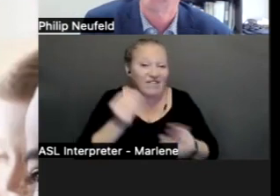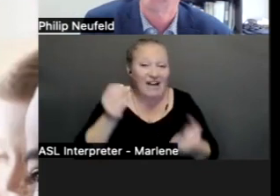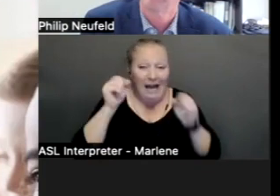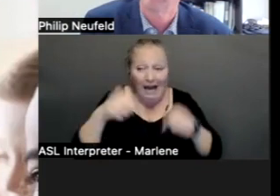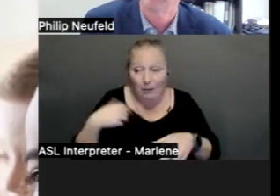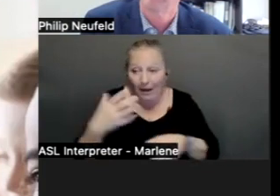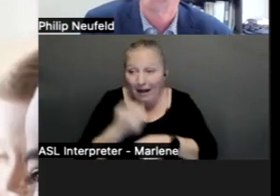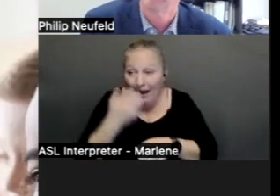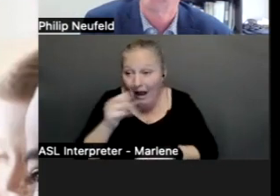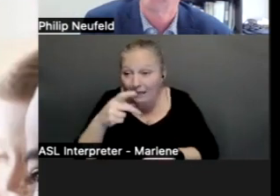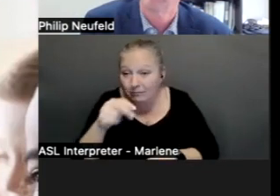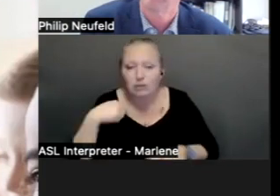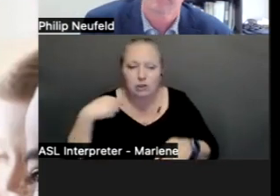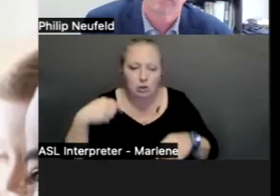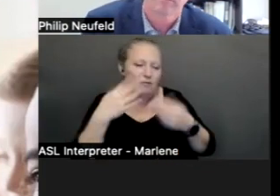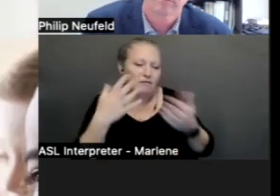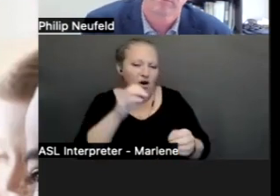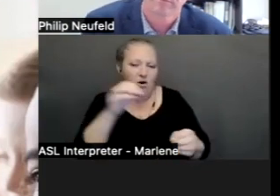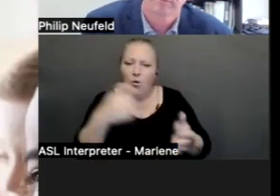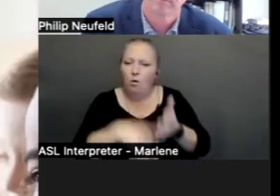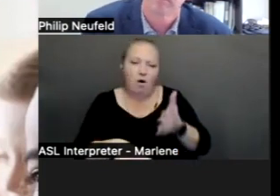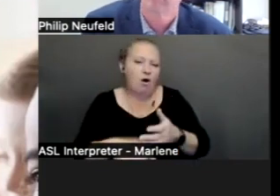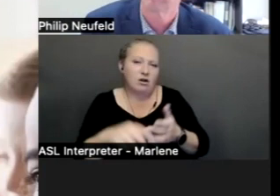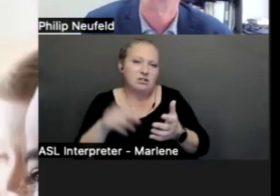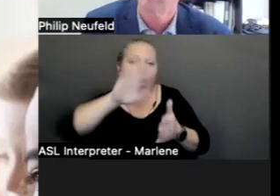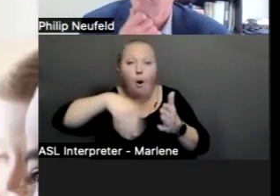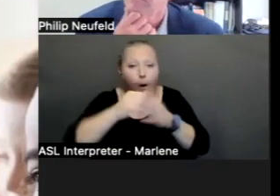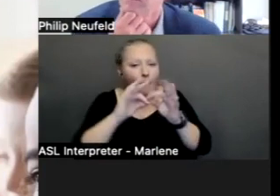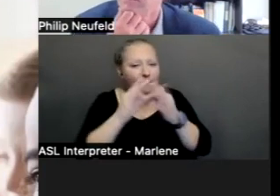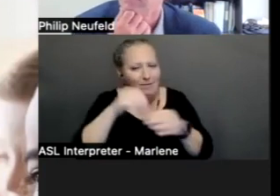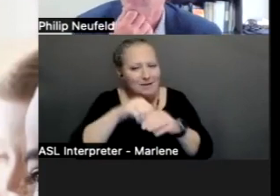a hotspot? So we we provide them no cost to our to all families and district if they ask for one.